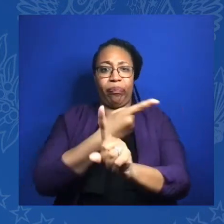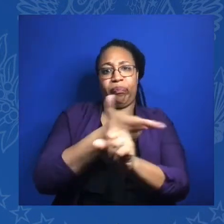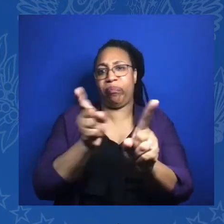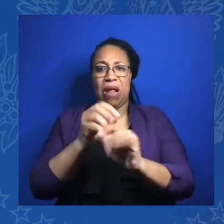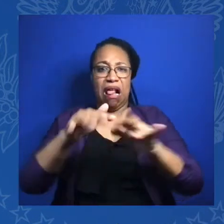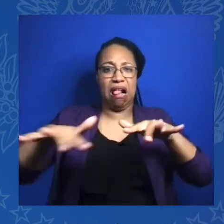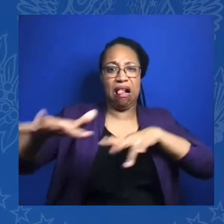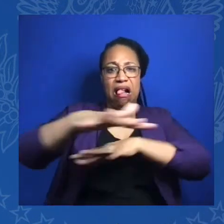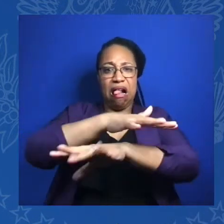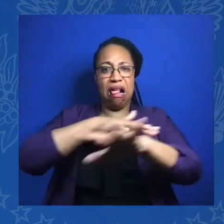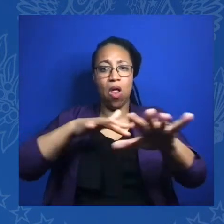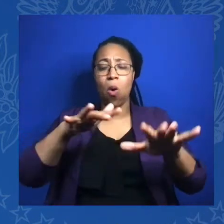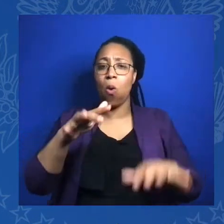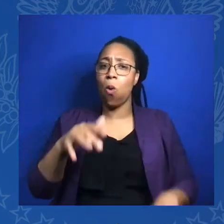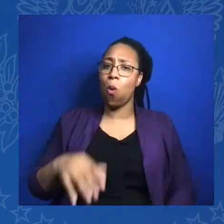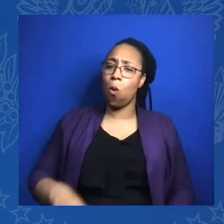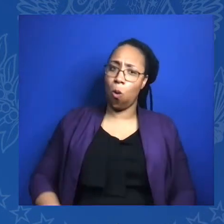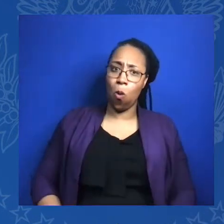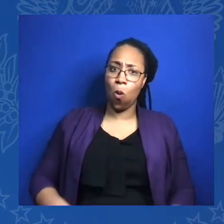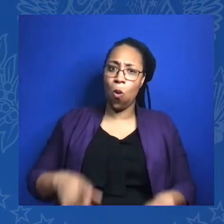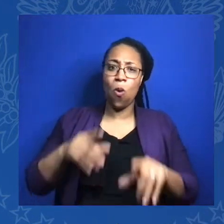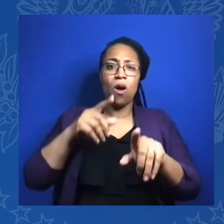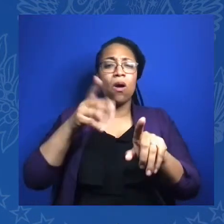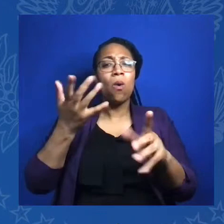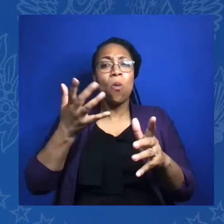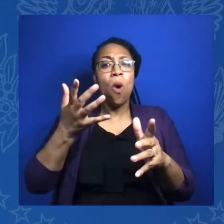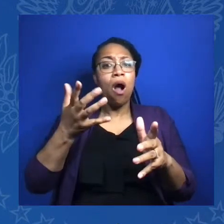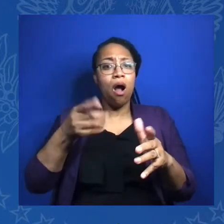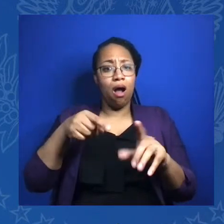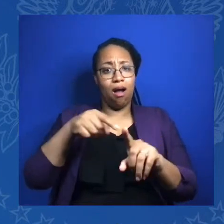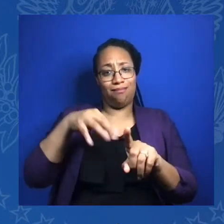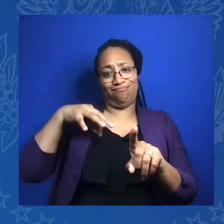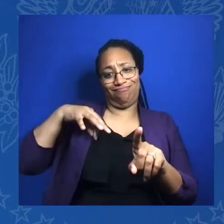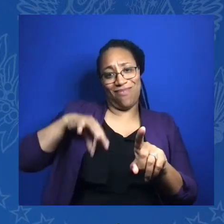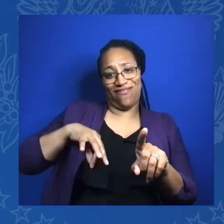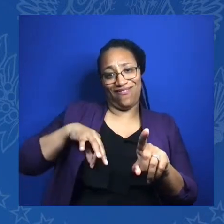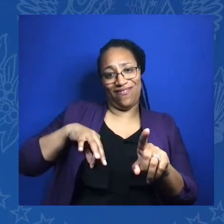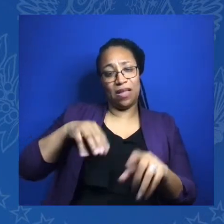Lies of conspiracy and malice repeated over and over again,